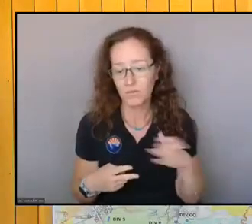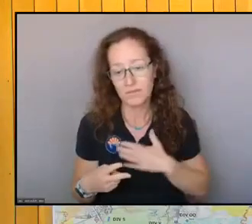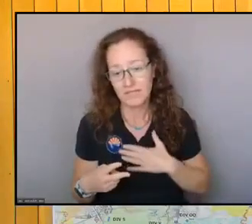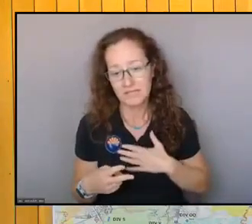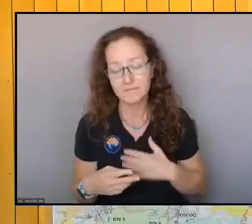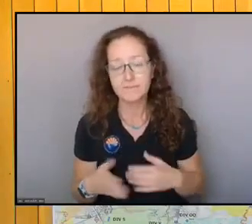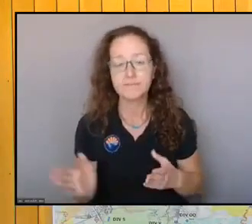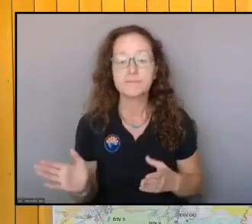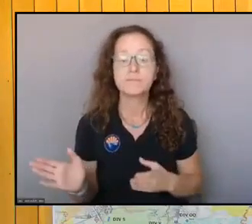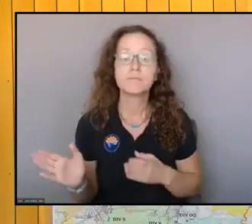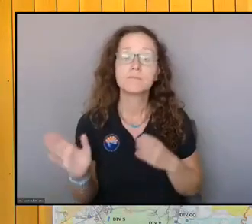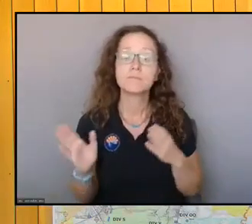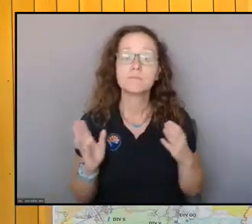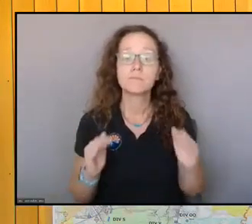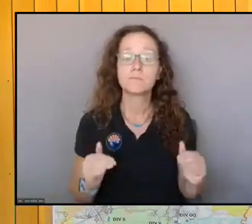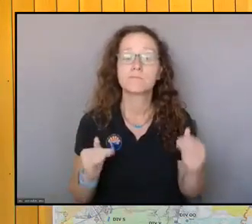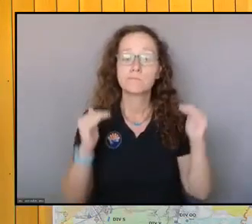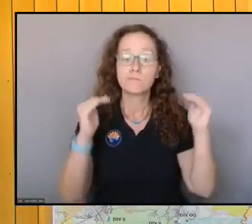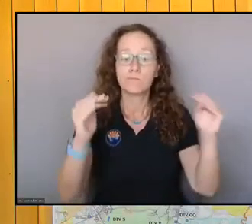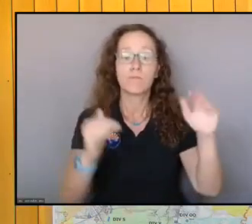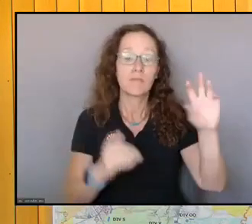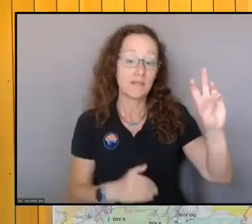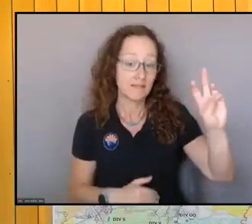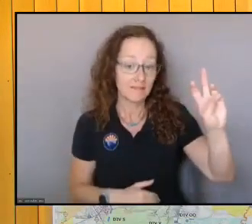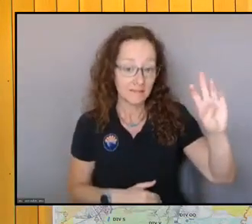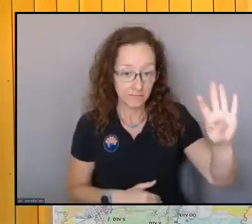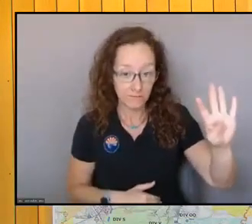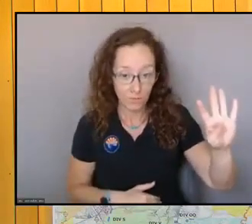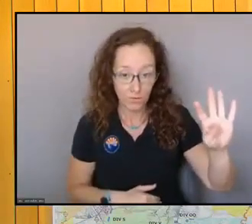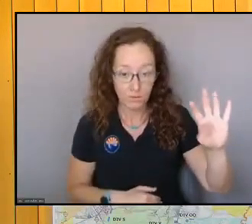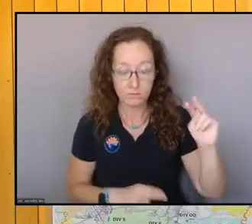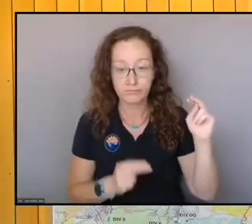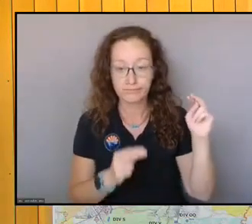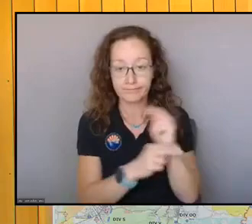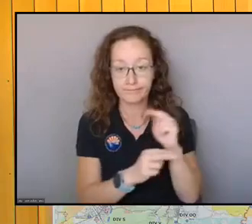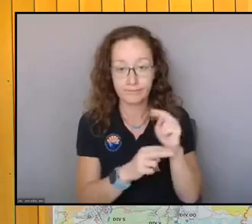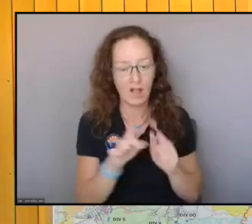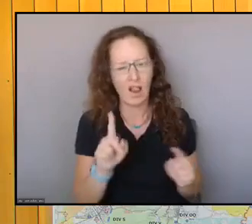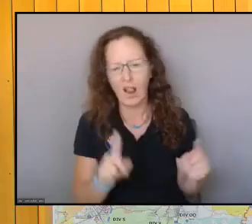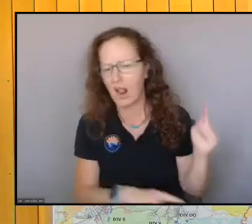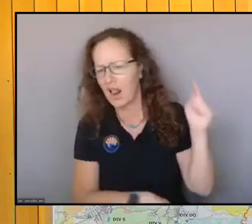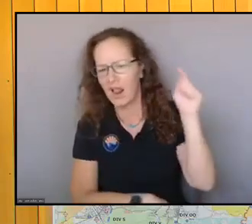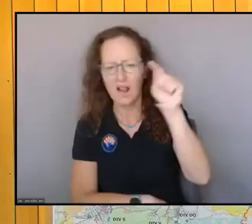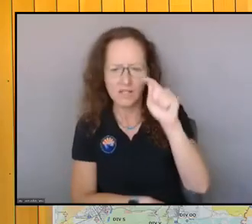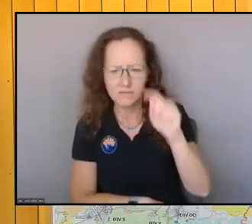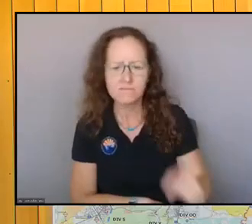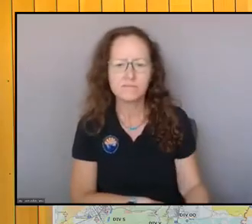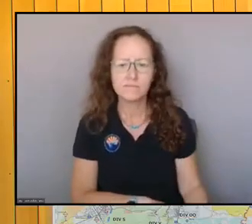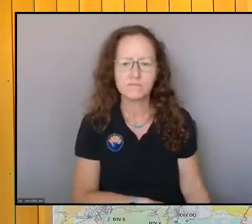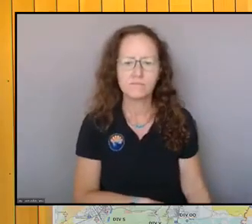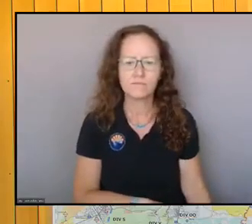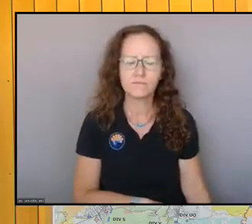BARBARA ROAD. MOVING UP TO 65, WHICH IS WAY UP HERE.